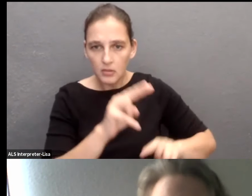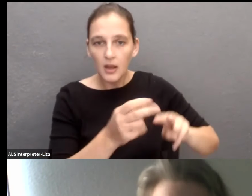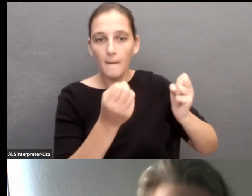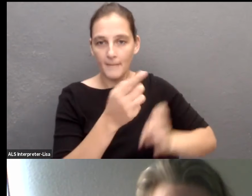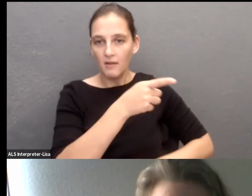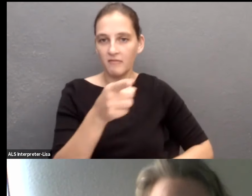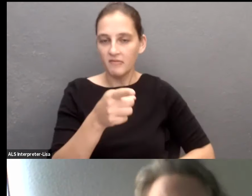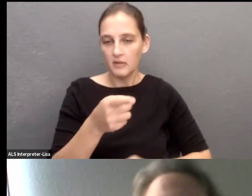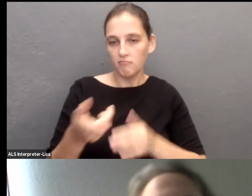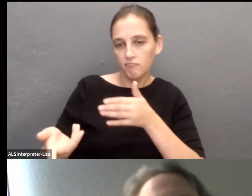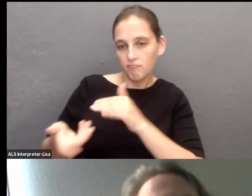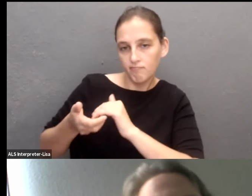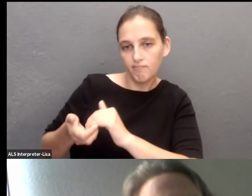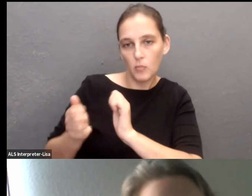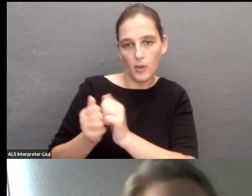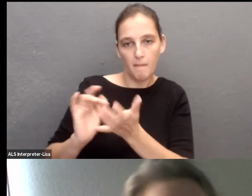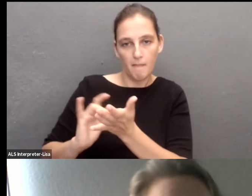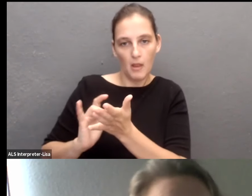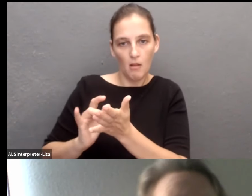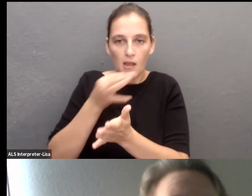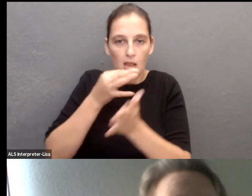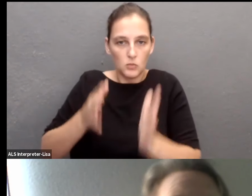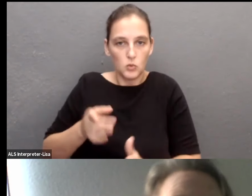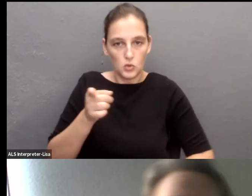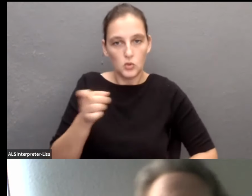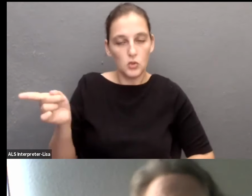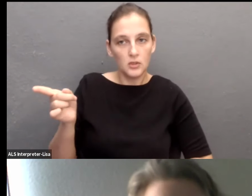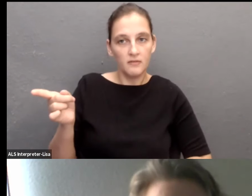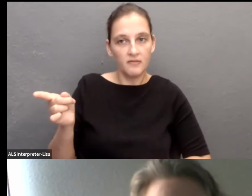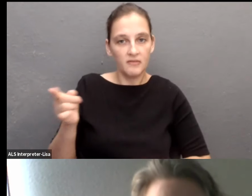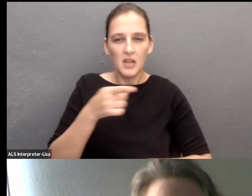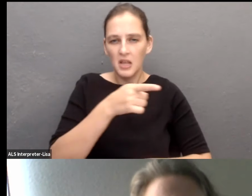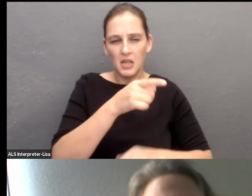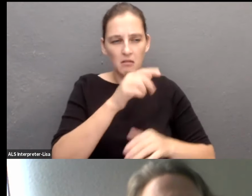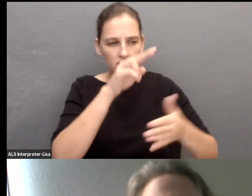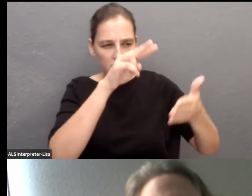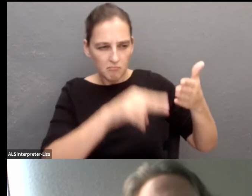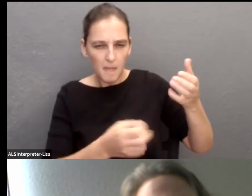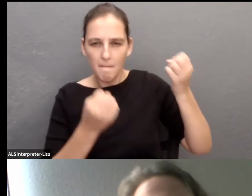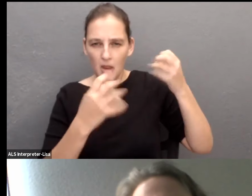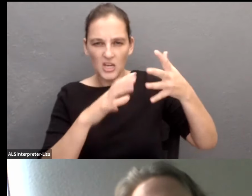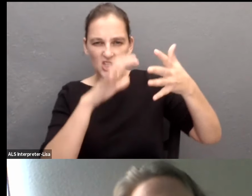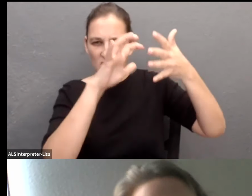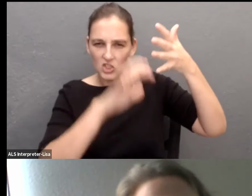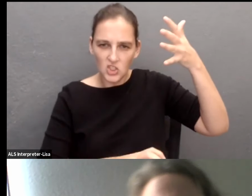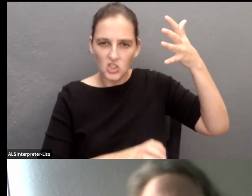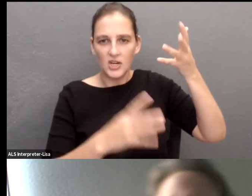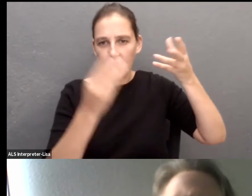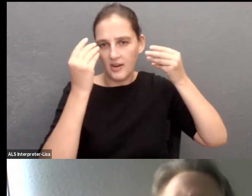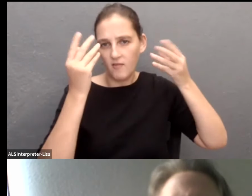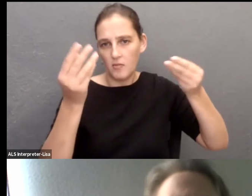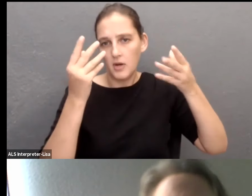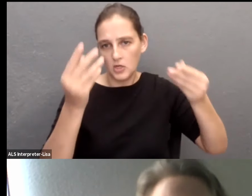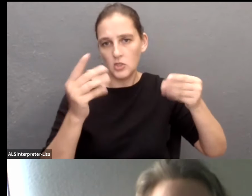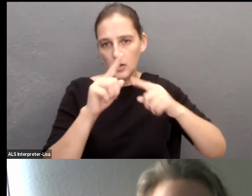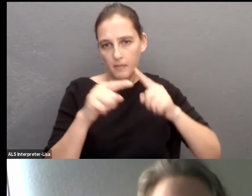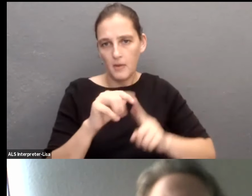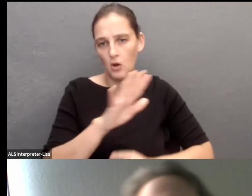experts and can give you any information that's been released about your condition or your